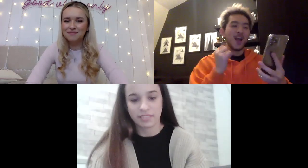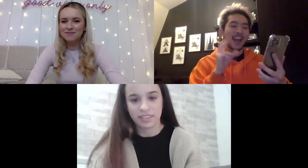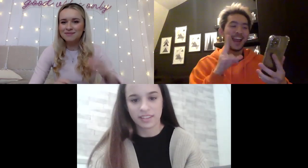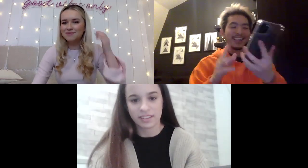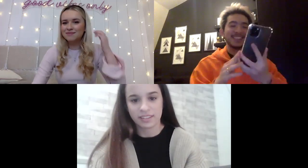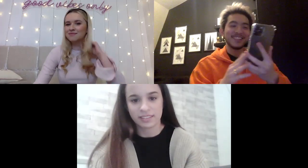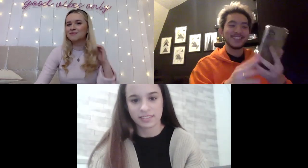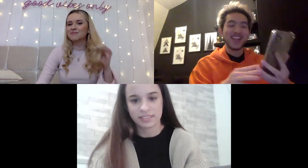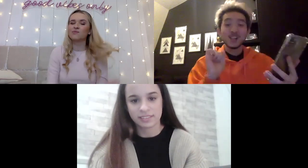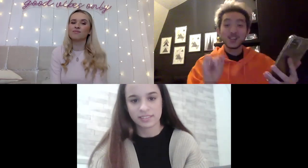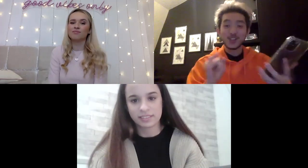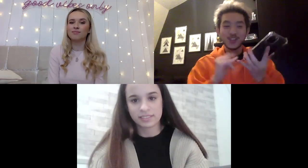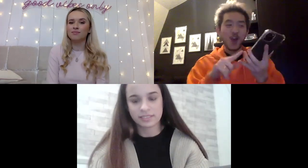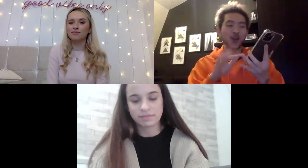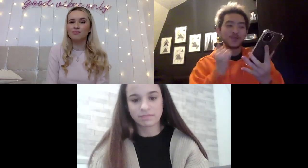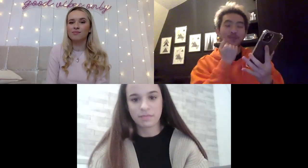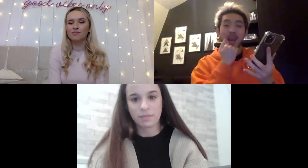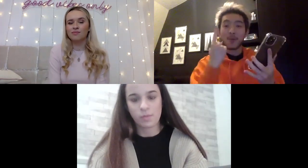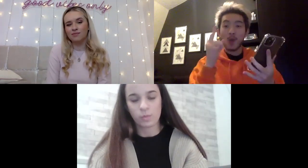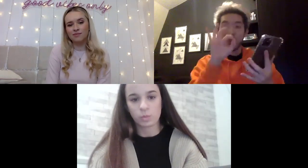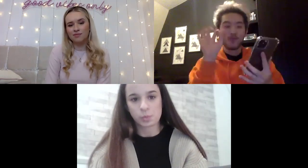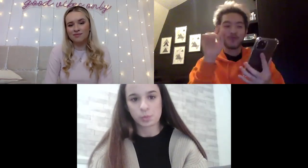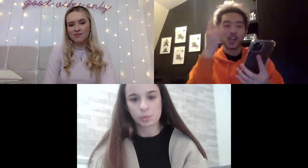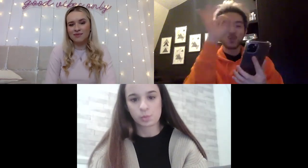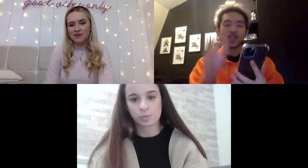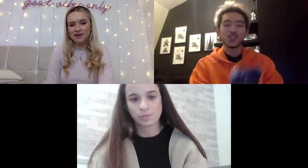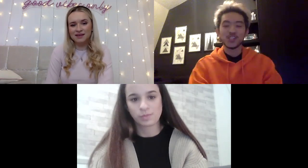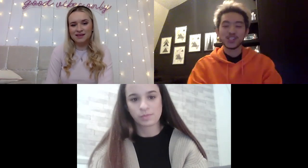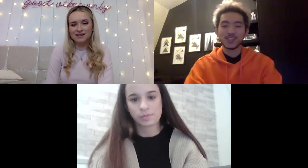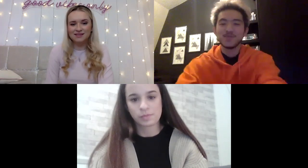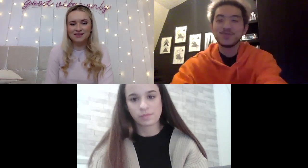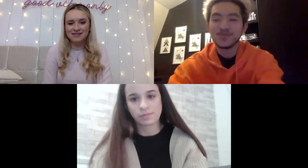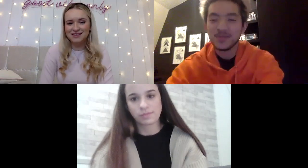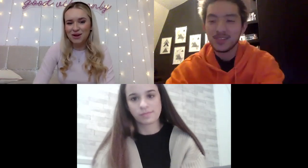B: Okay, first question is...